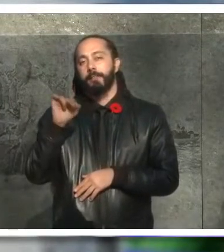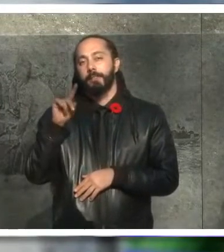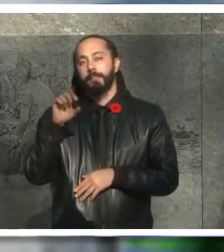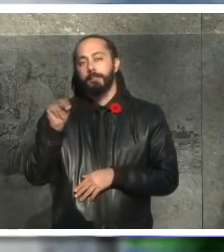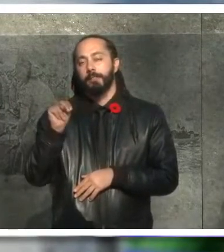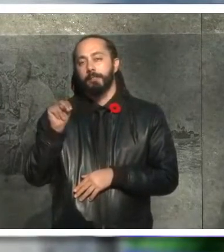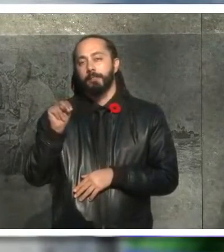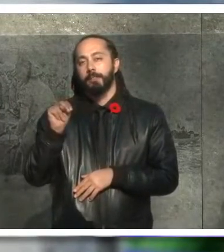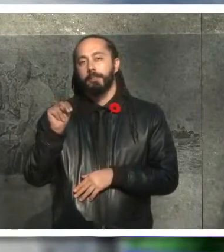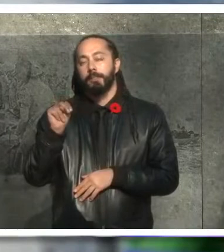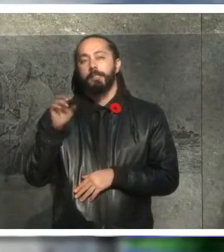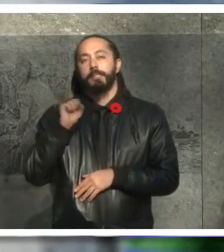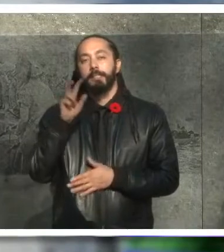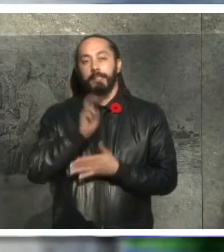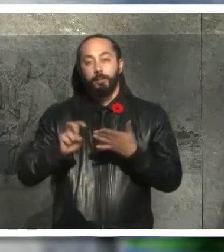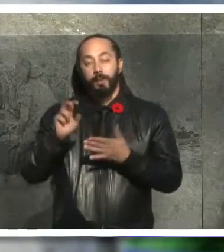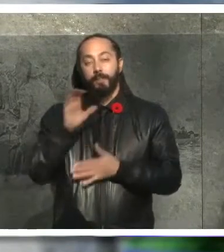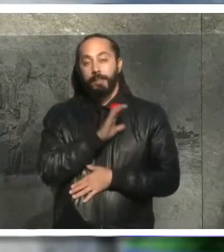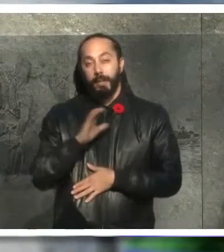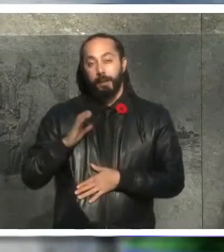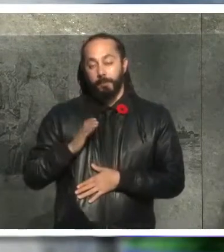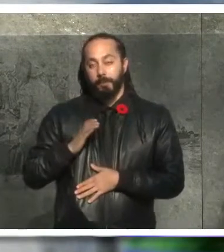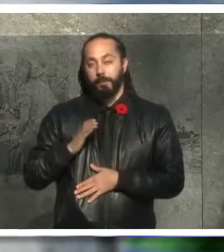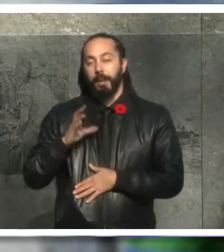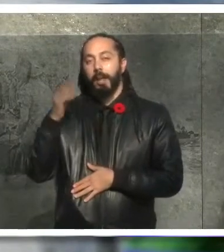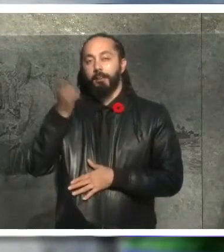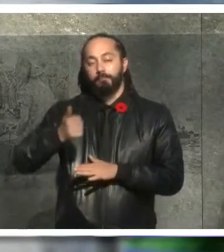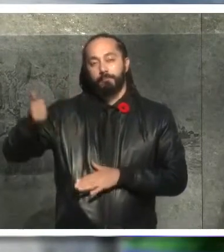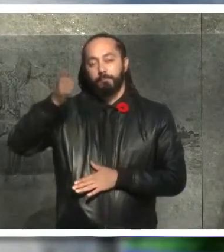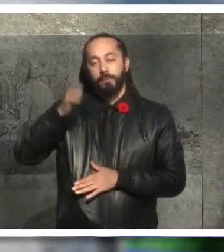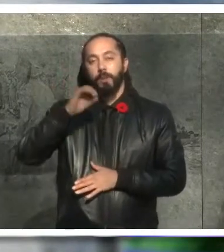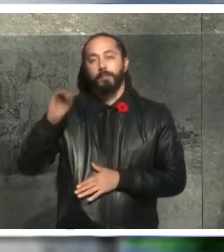Stephen Davidson Secretary of the cabinet and had a Ontario Public Service.